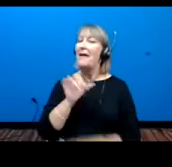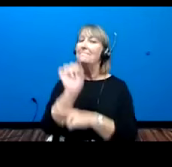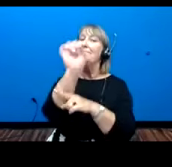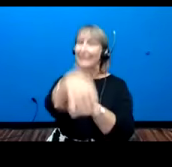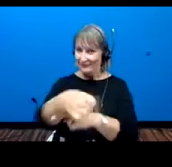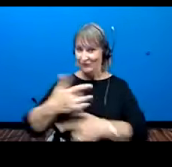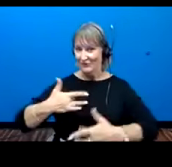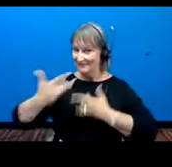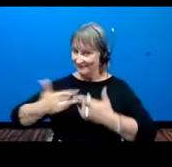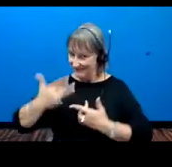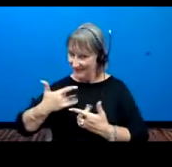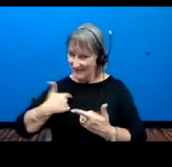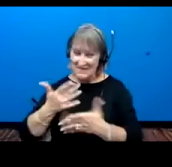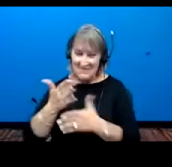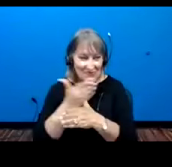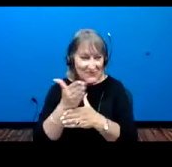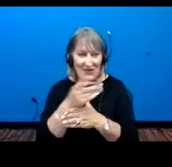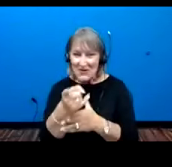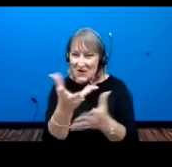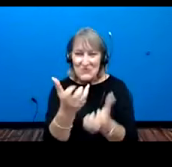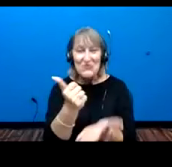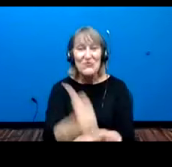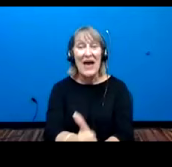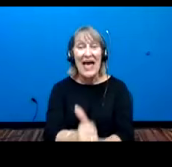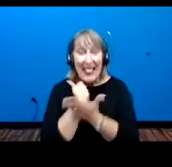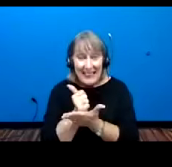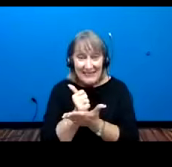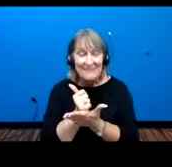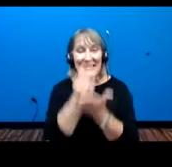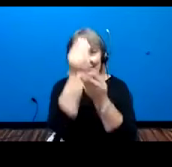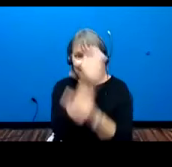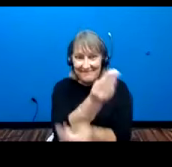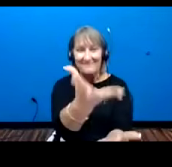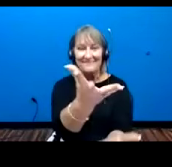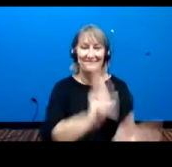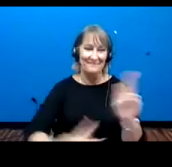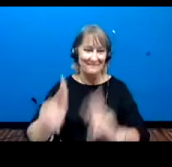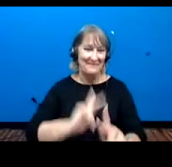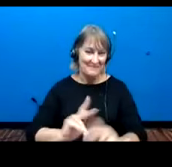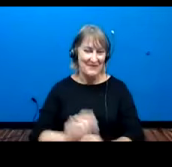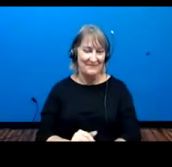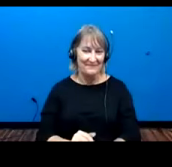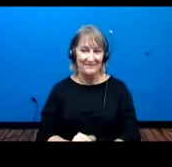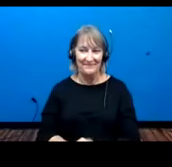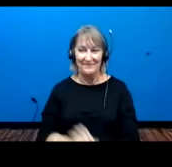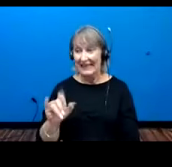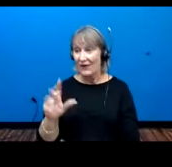and to get y’all signed up to help us spread the word. And, Carolyn, I think you said it perfectly, “information is power,”